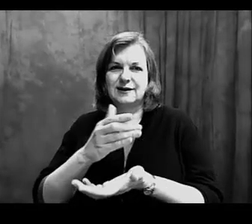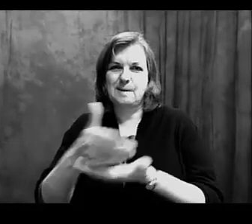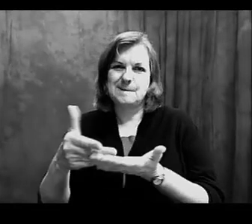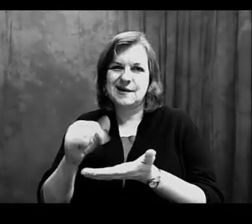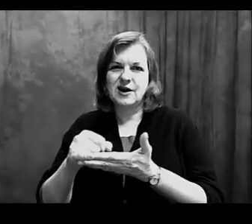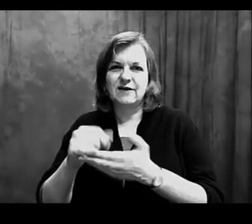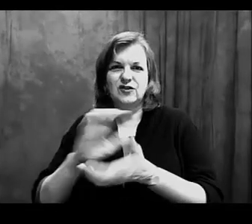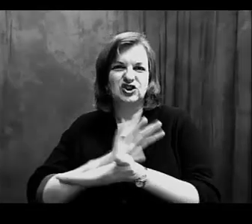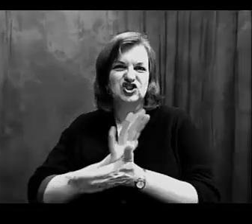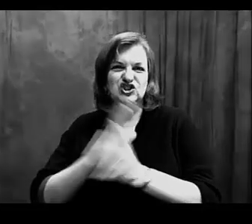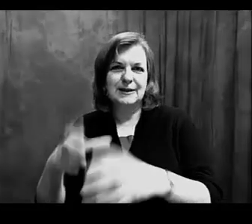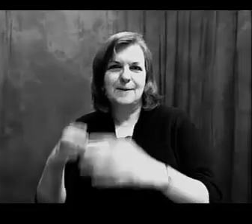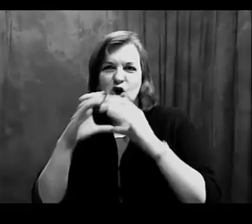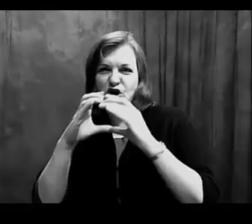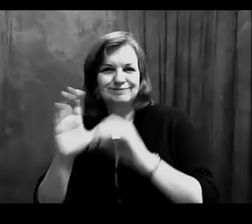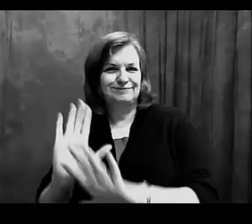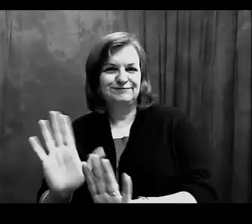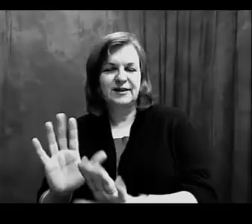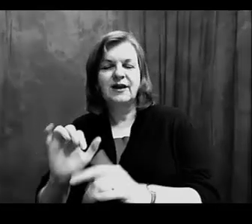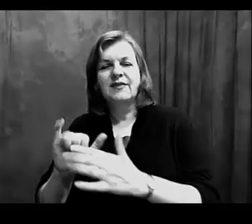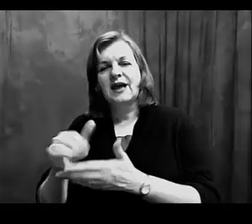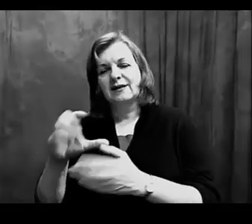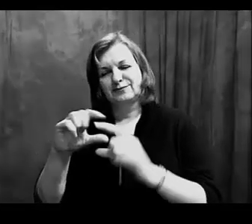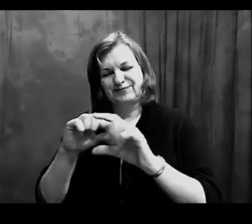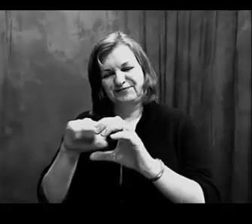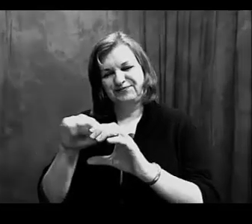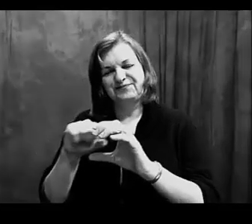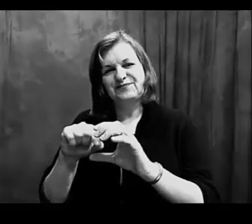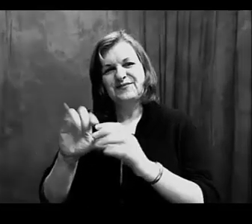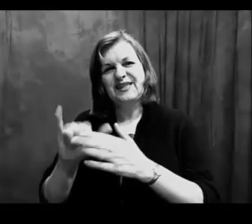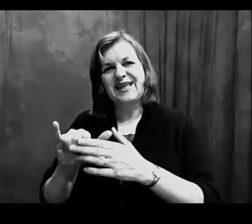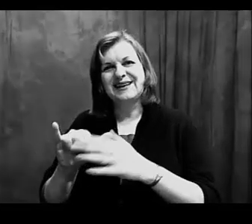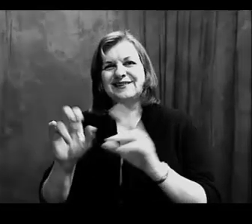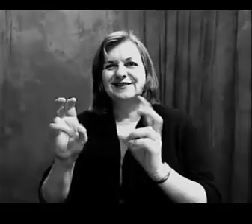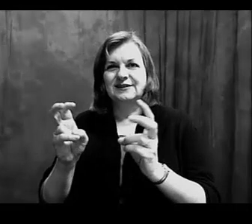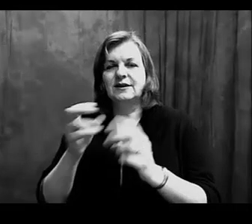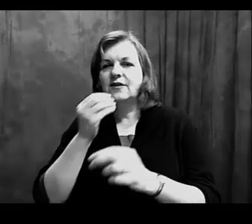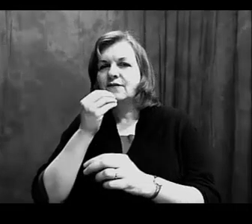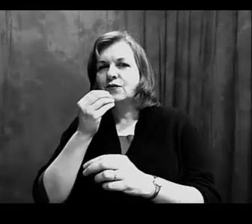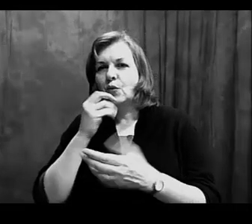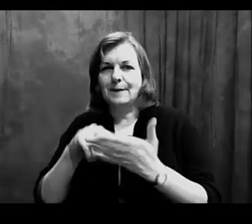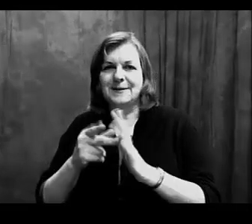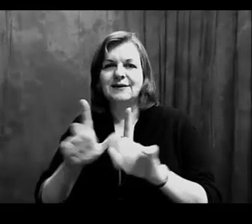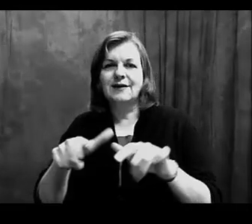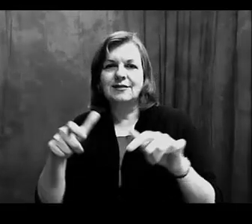a little piece of food now this is not like a hunk of cheeseburger OK! so this is gonna be